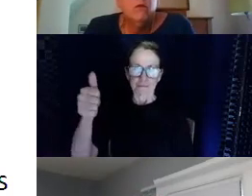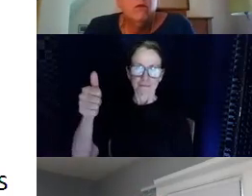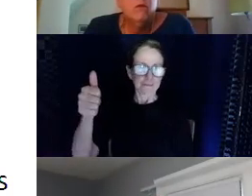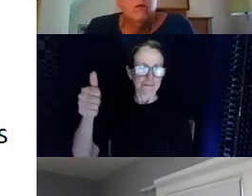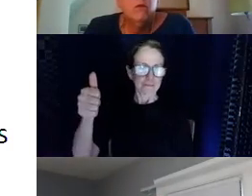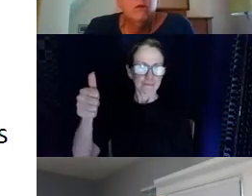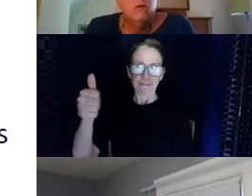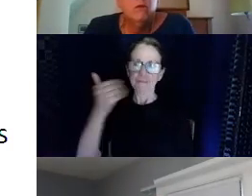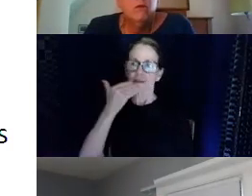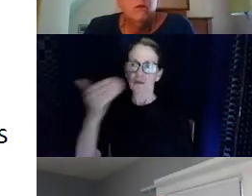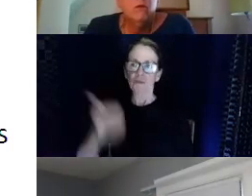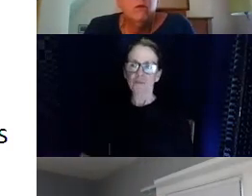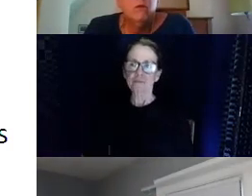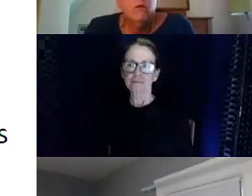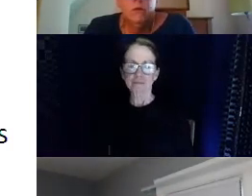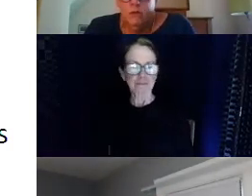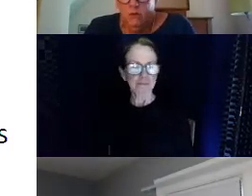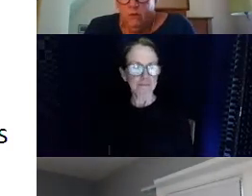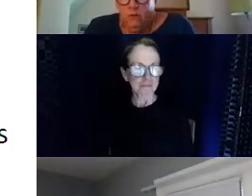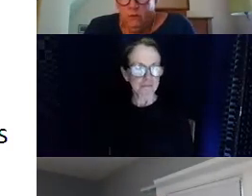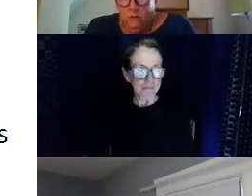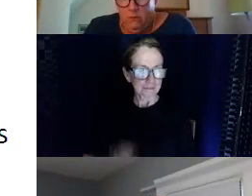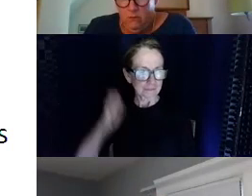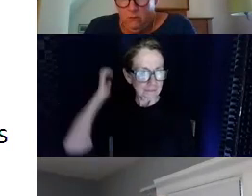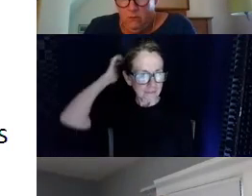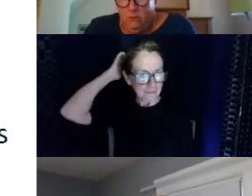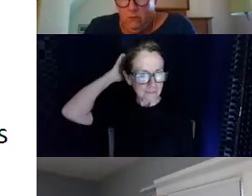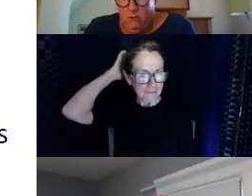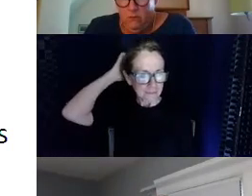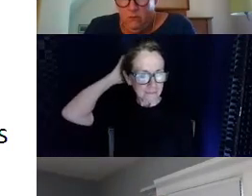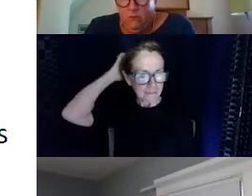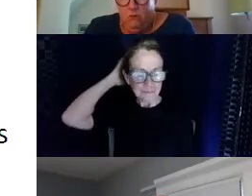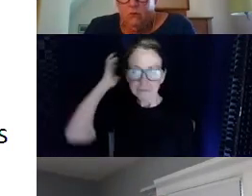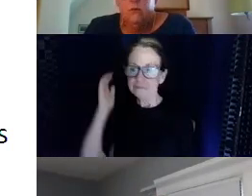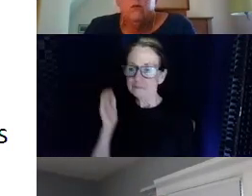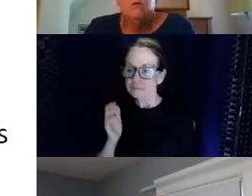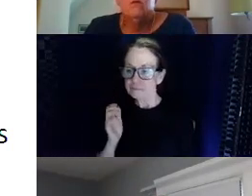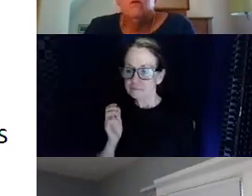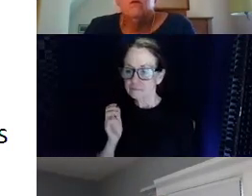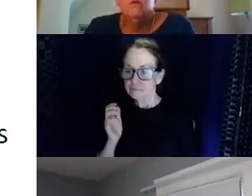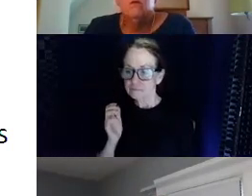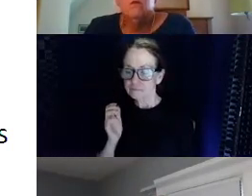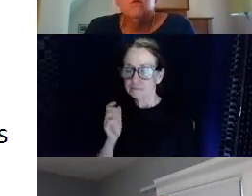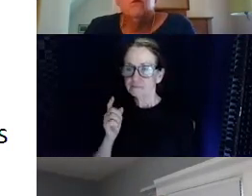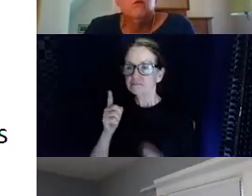IF YOU WANT, YOU CAN SCROLL DOWN AND THAT WAY PEOPLE CAN SEE THE WHOLE THING, THE WHOLE DOCUMENT.